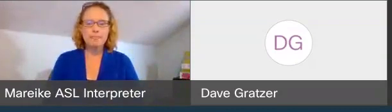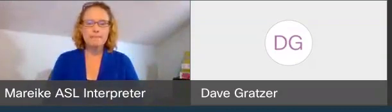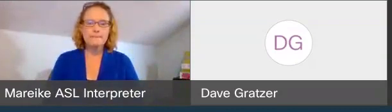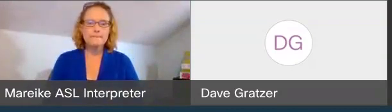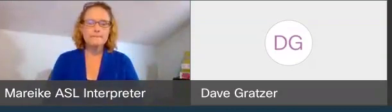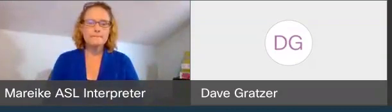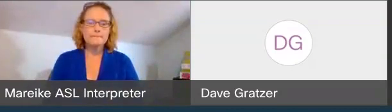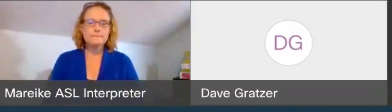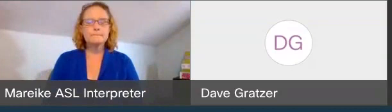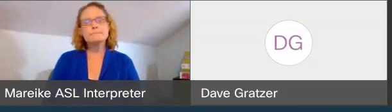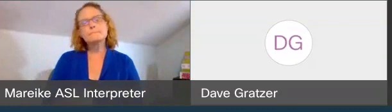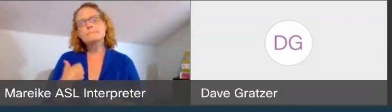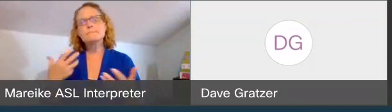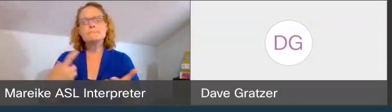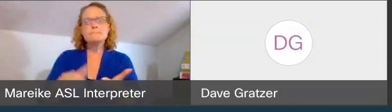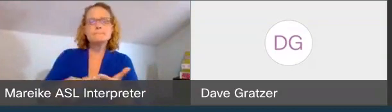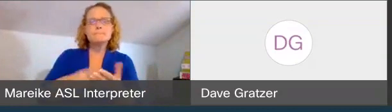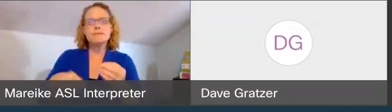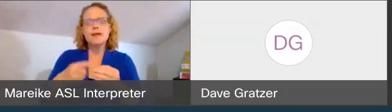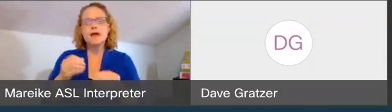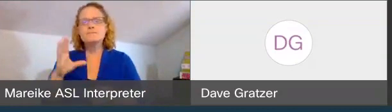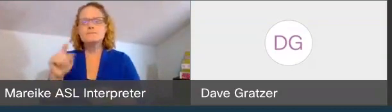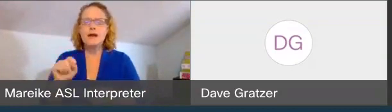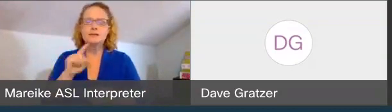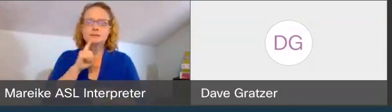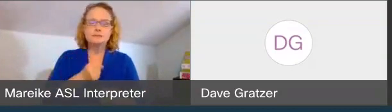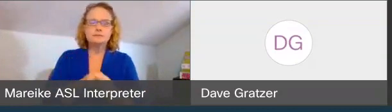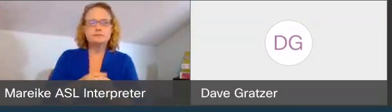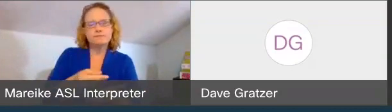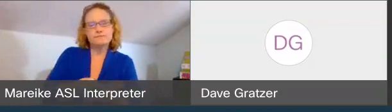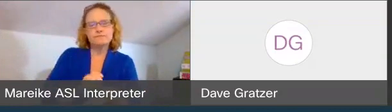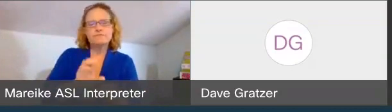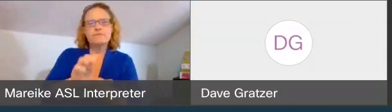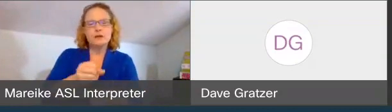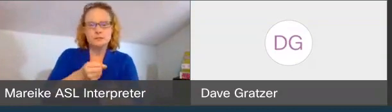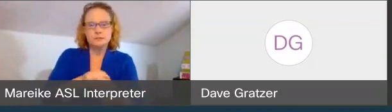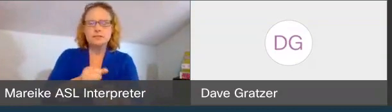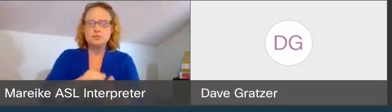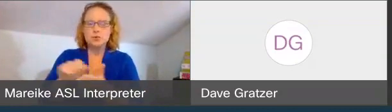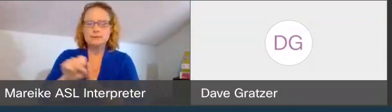So we'll talk a little bit about how FACT is funded in New York State. This is probably one